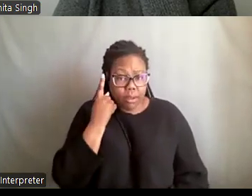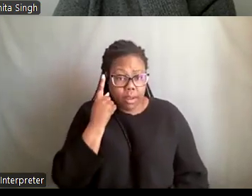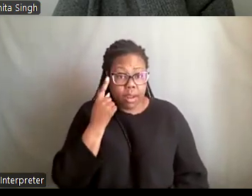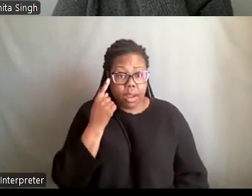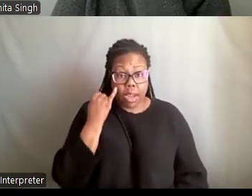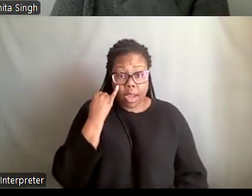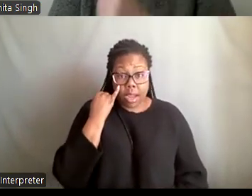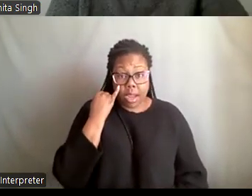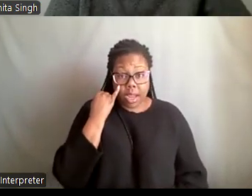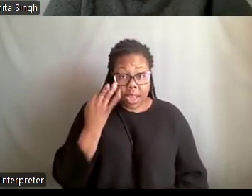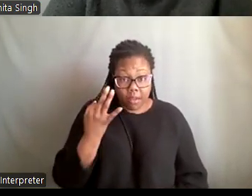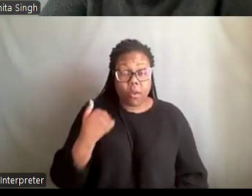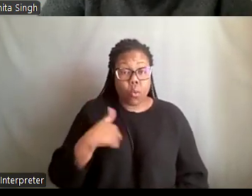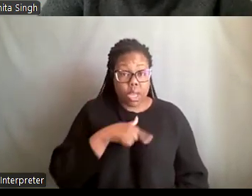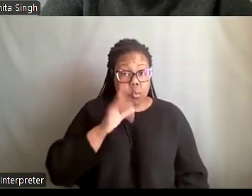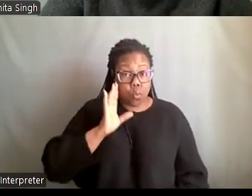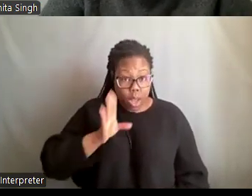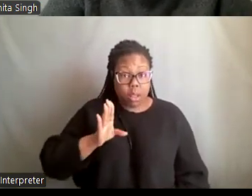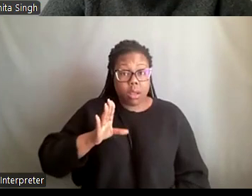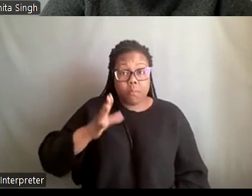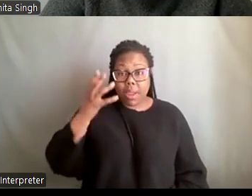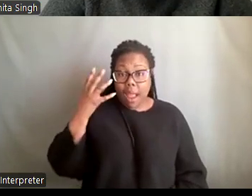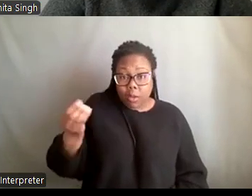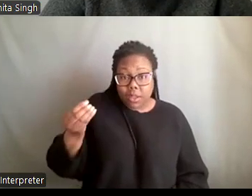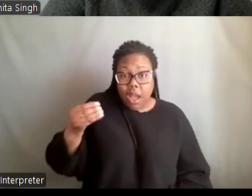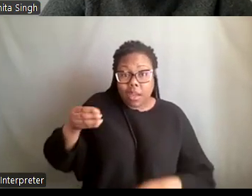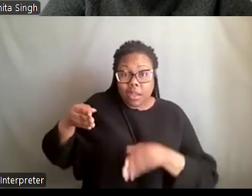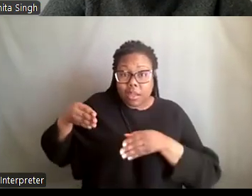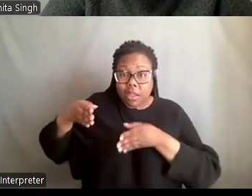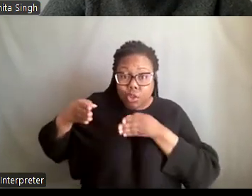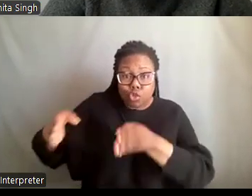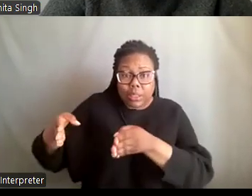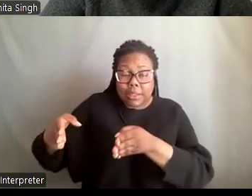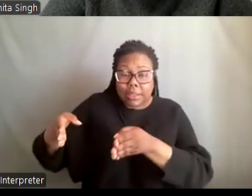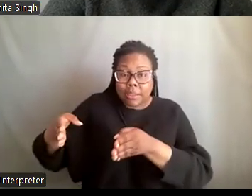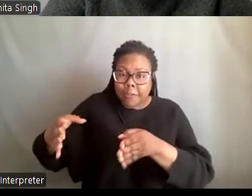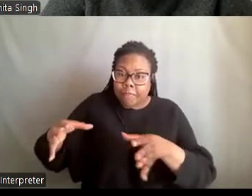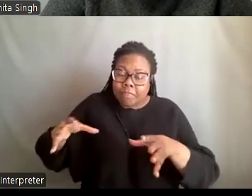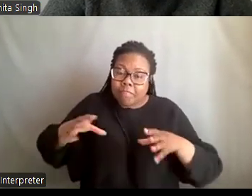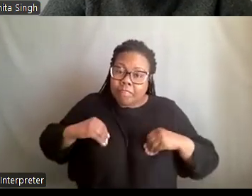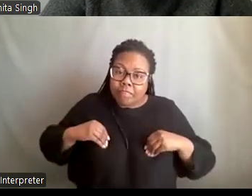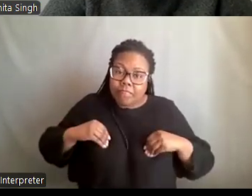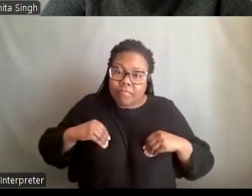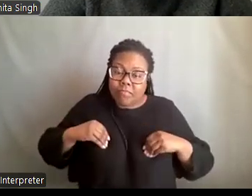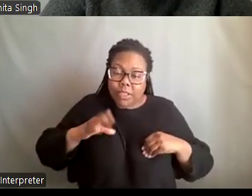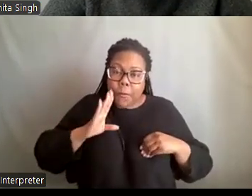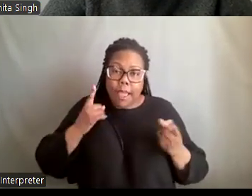We have to understand that if we're going to be in the trenches, in the streets, that that's what's going to happen